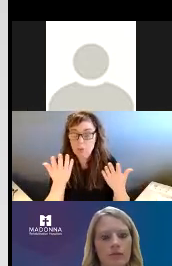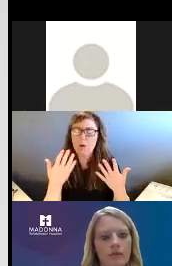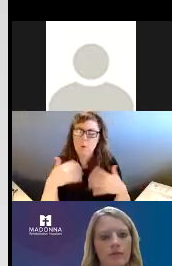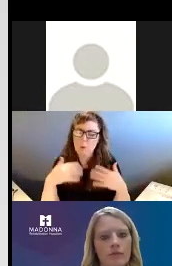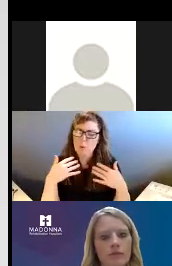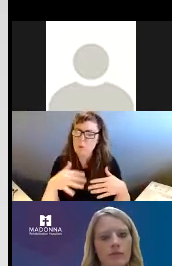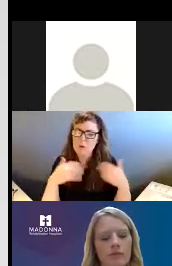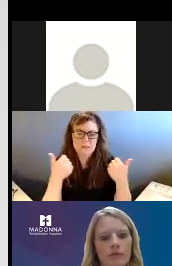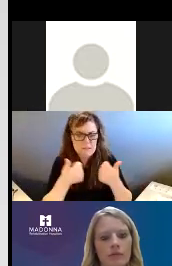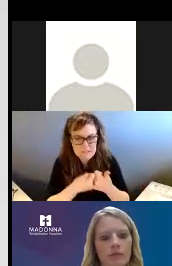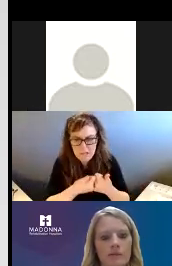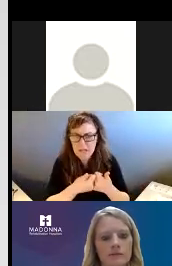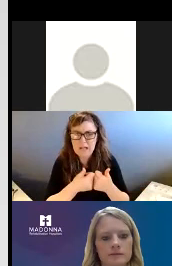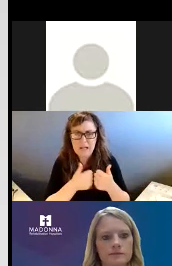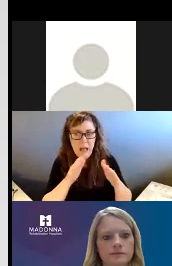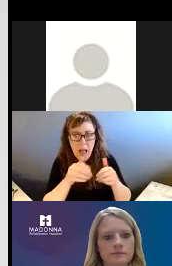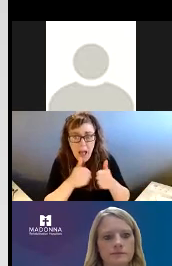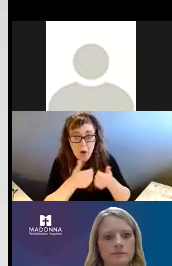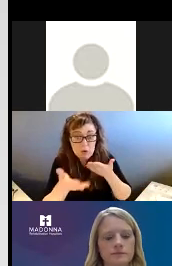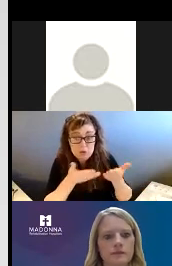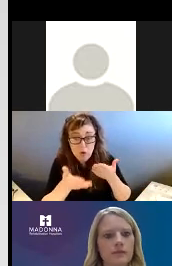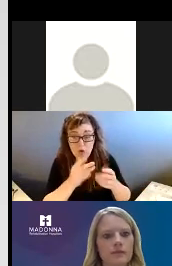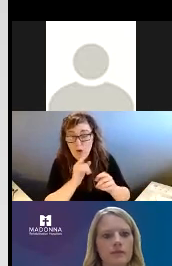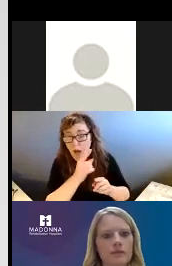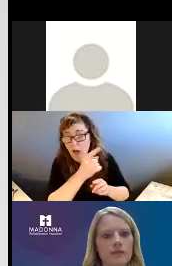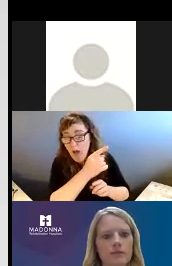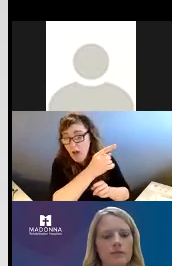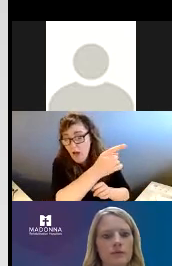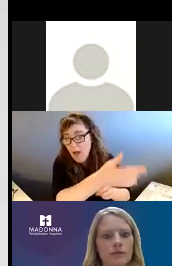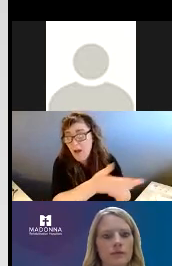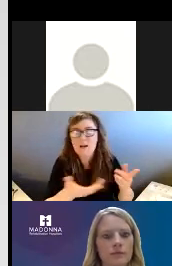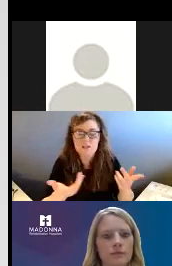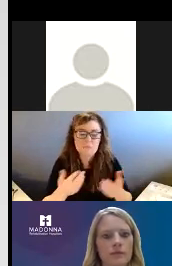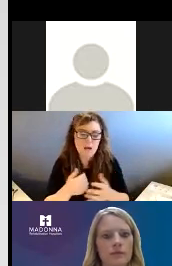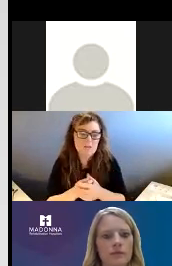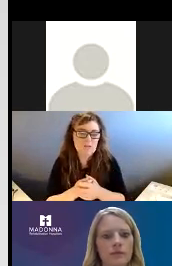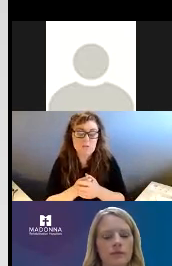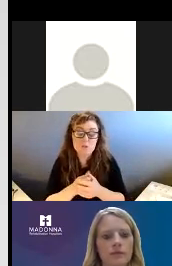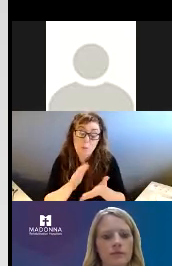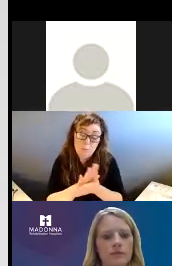DISCHARGES OUTSIDE OF OUR LOCAL AREA. WE CONTINUE TO USE THE PAPER/PENCIL ASSESSMENT IN